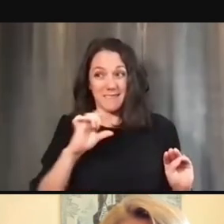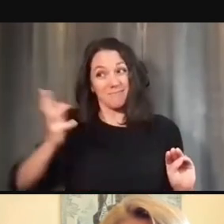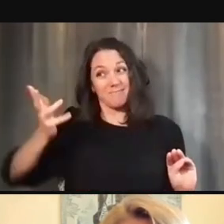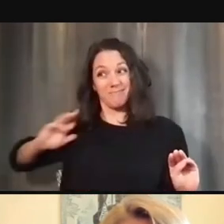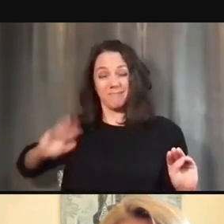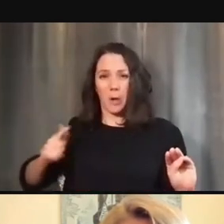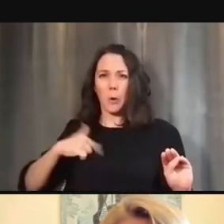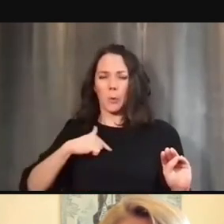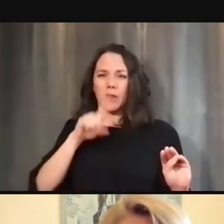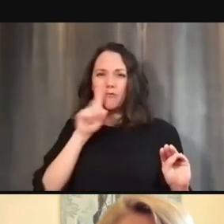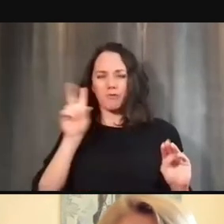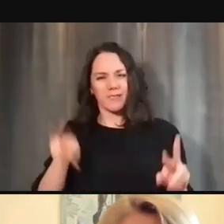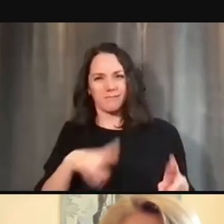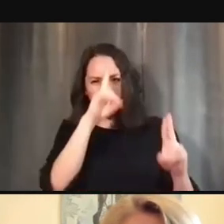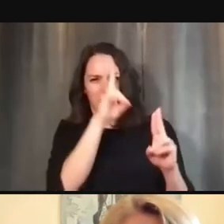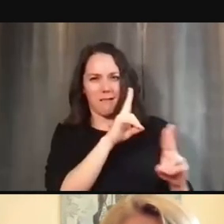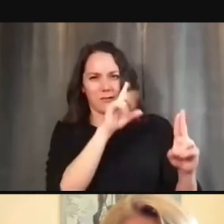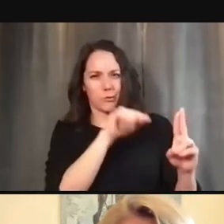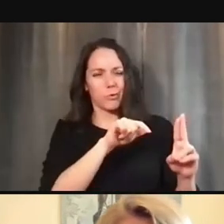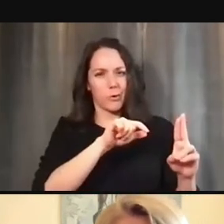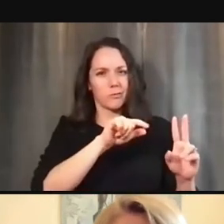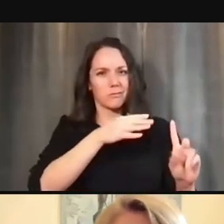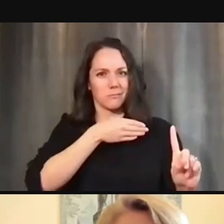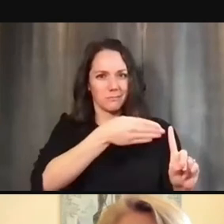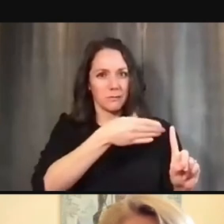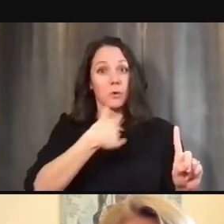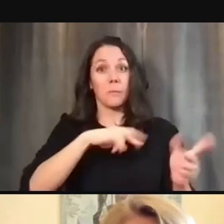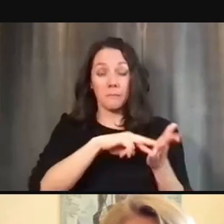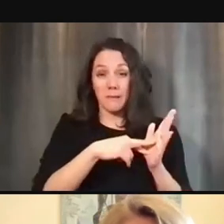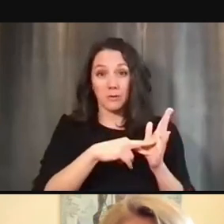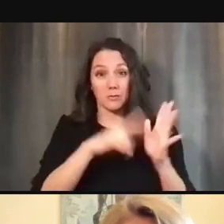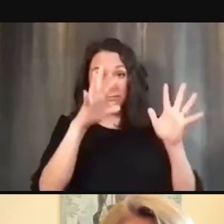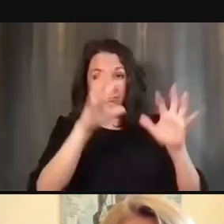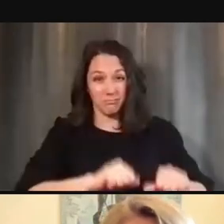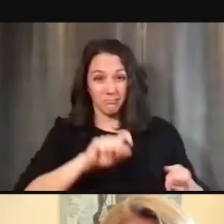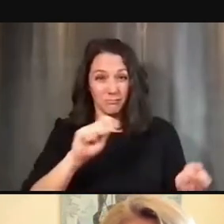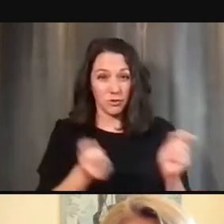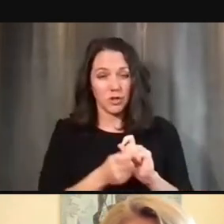And so to deconstruct those issues requires the Museum world.